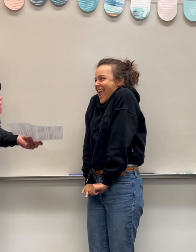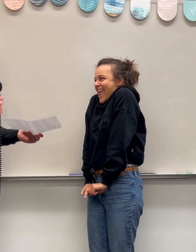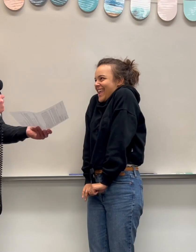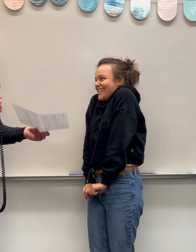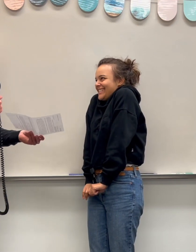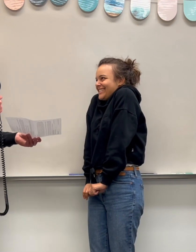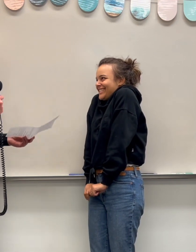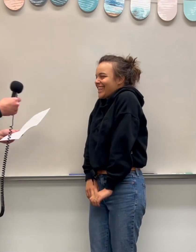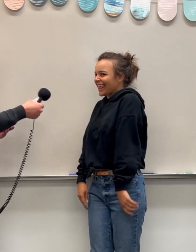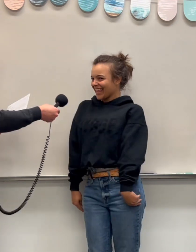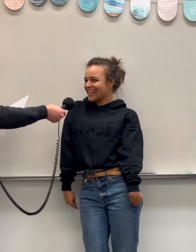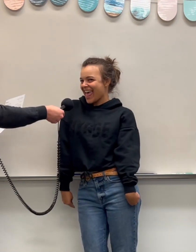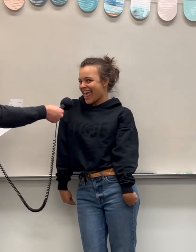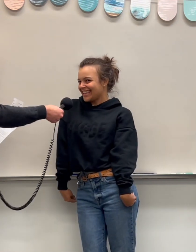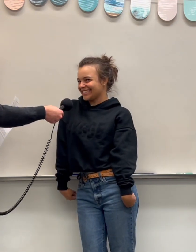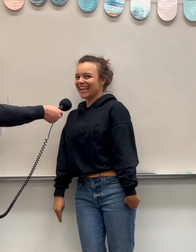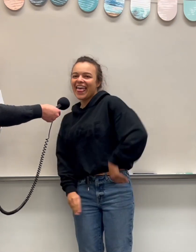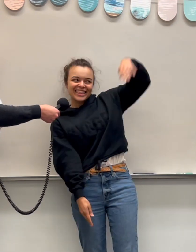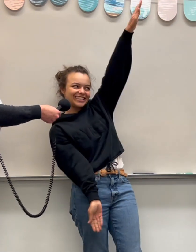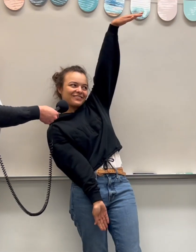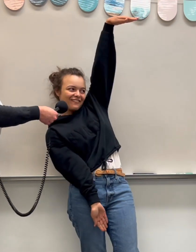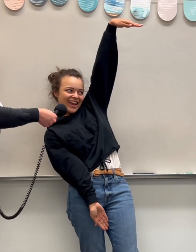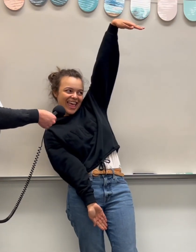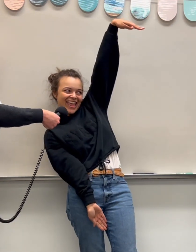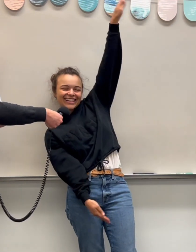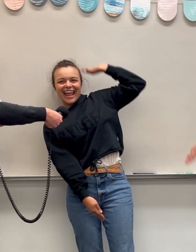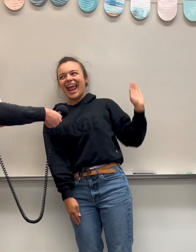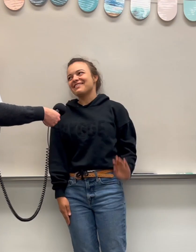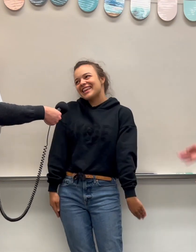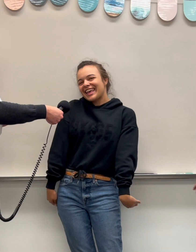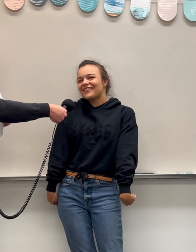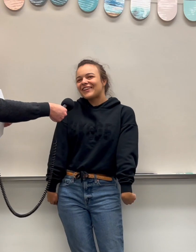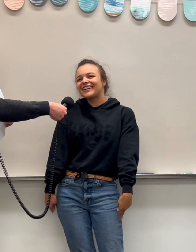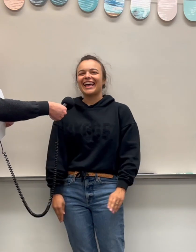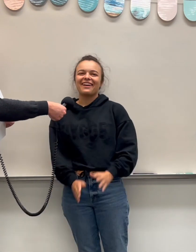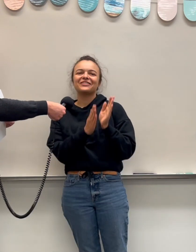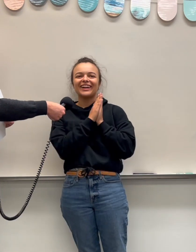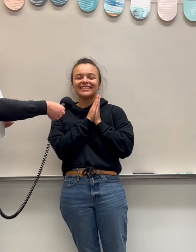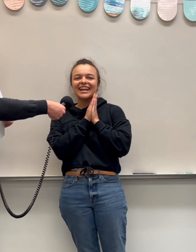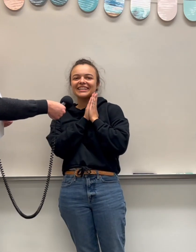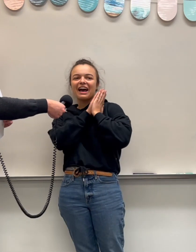uh would you like to introduce her yes this is my friend Amy Kimmel and we're very excited to